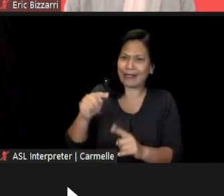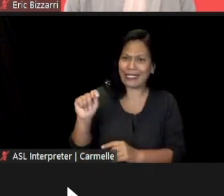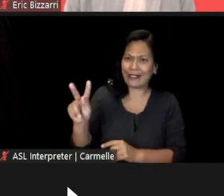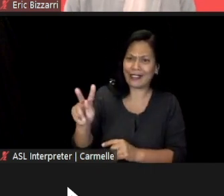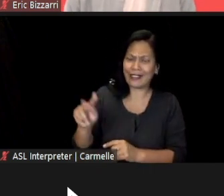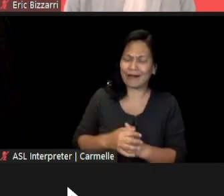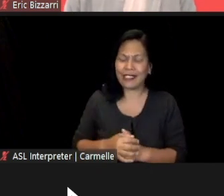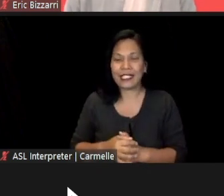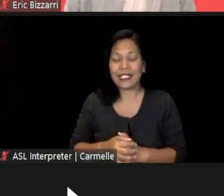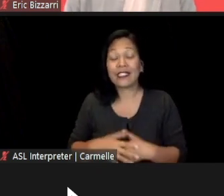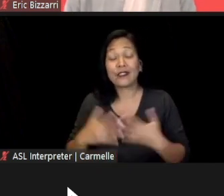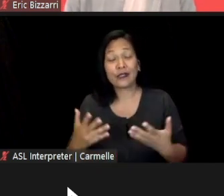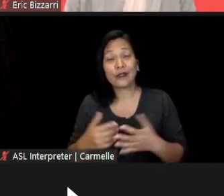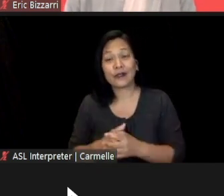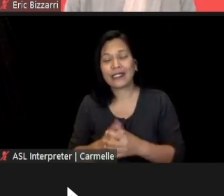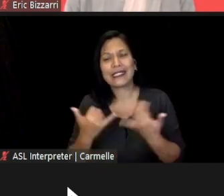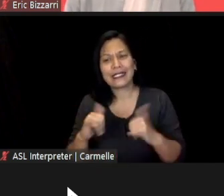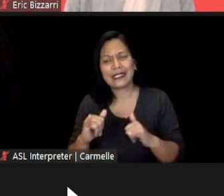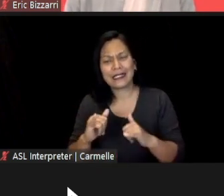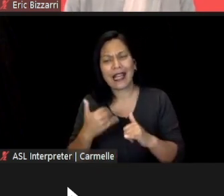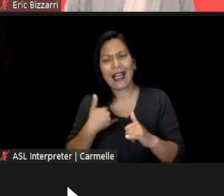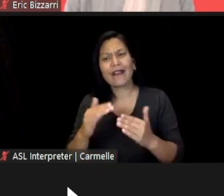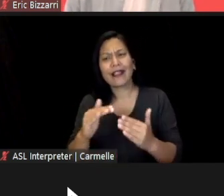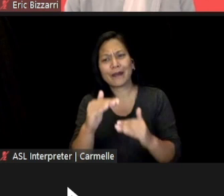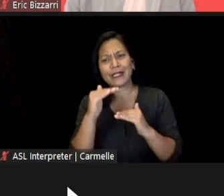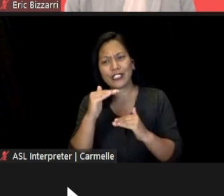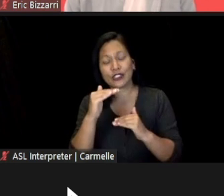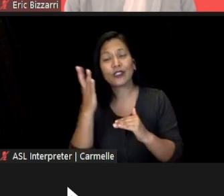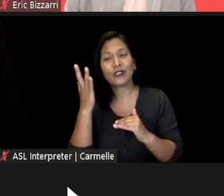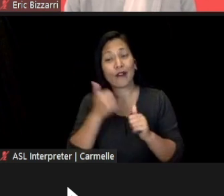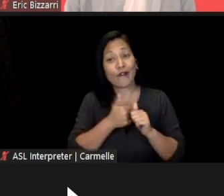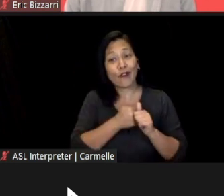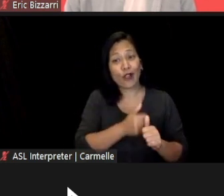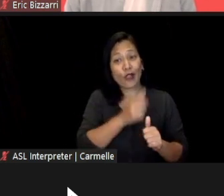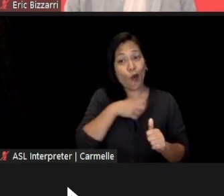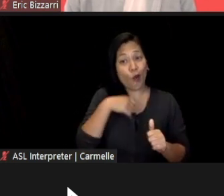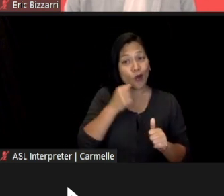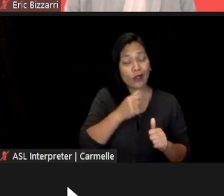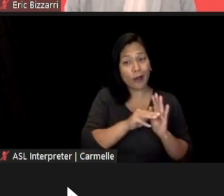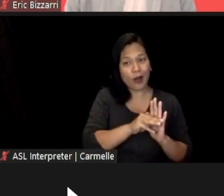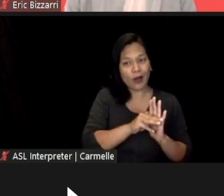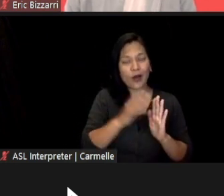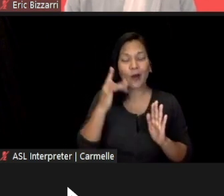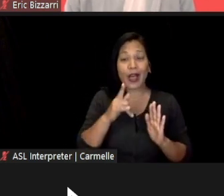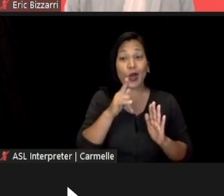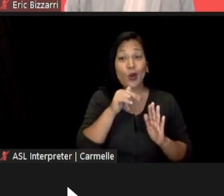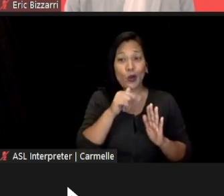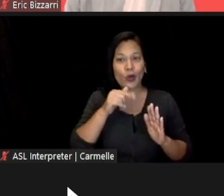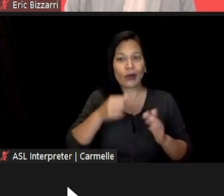And so we're still constricted a little bit by this older model because we get paid by the distributors of the older model.